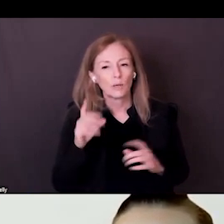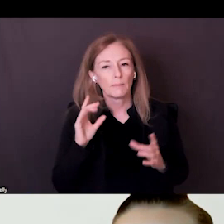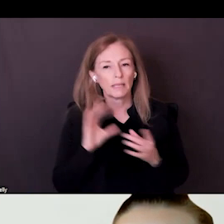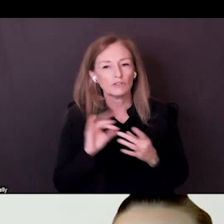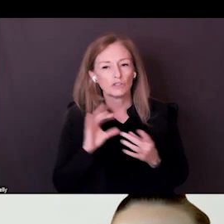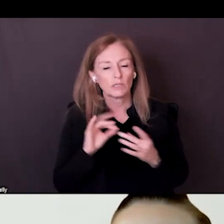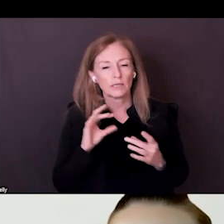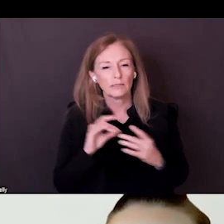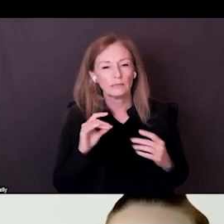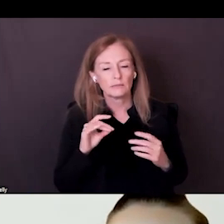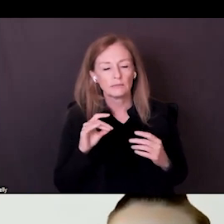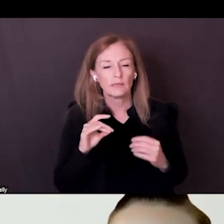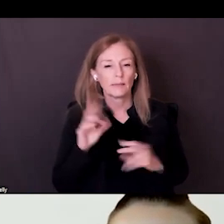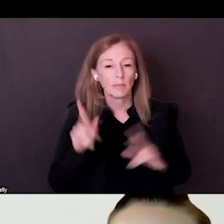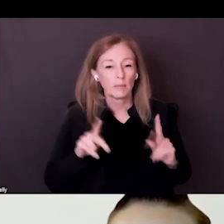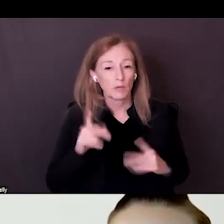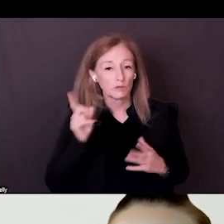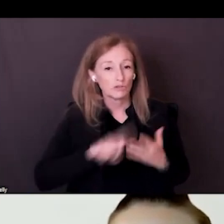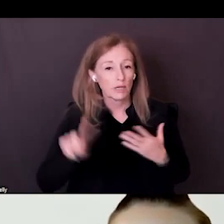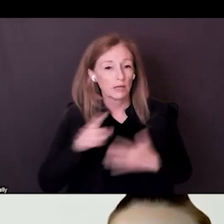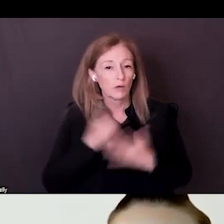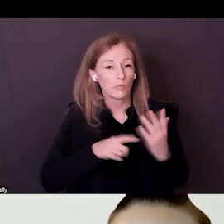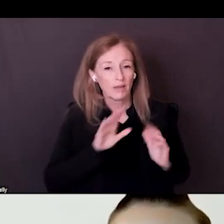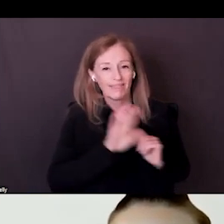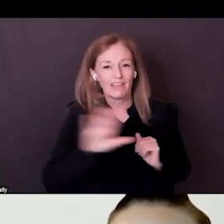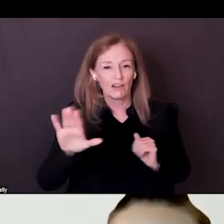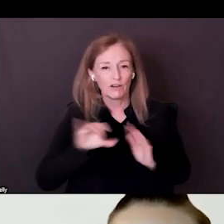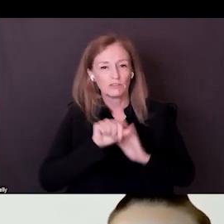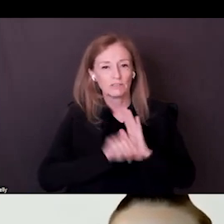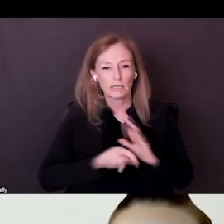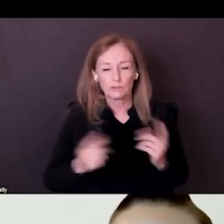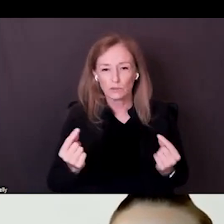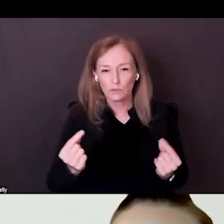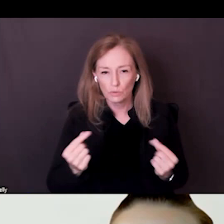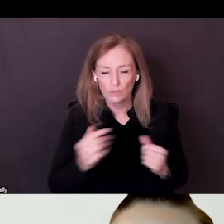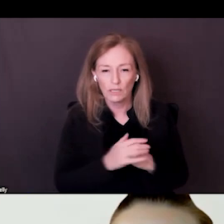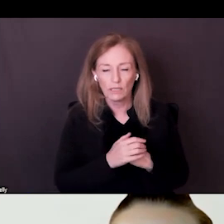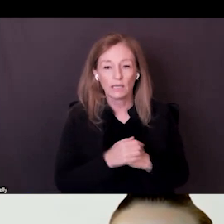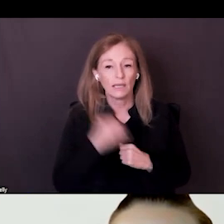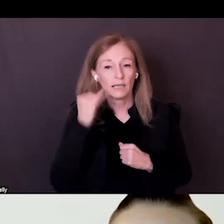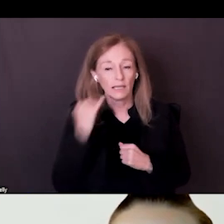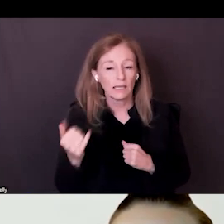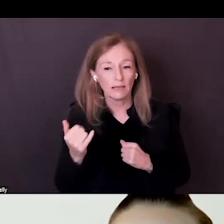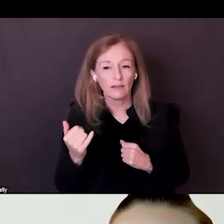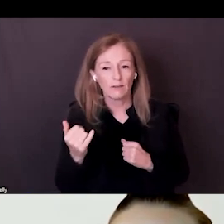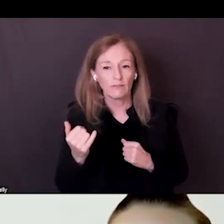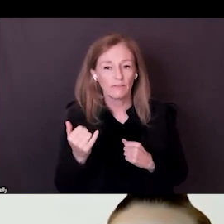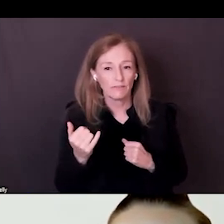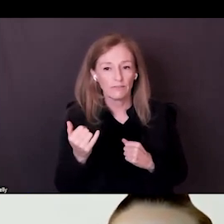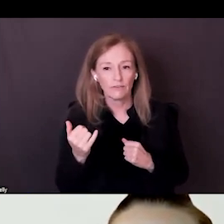INTO WHAT THEIR STATES ARE DOING AND INVESTING IN THAT. IF PEOPLE WANT TO GET ADVICE OR THINK ABOUT RESOURCES FOR HOW TO DO